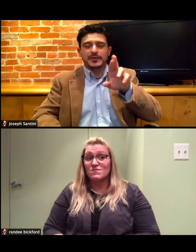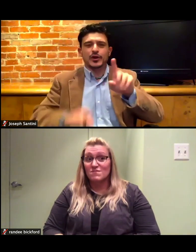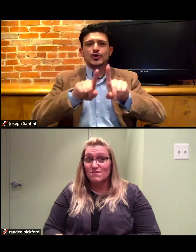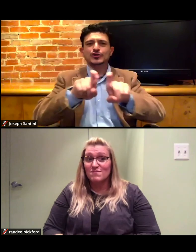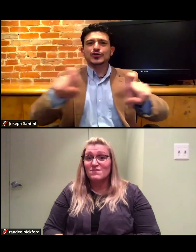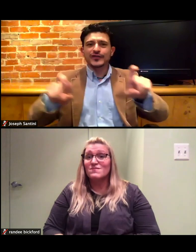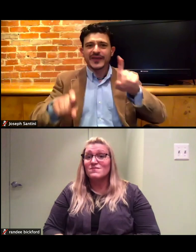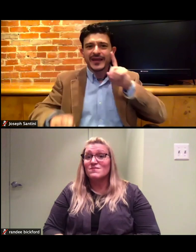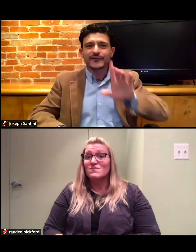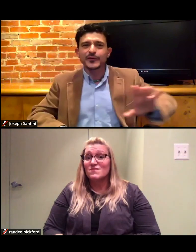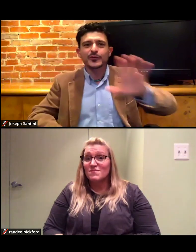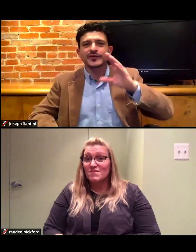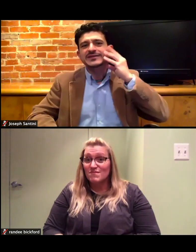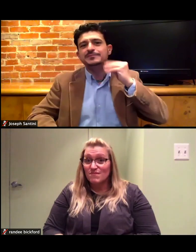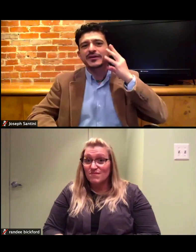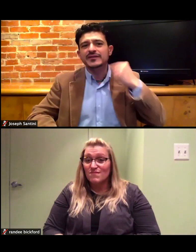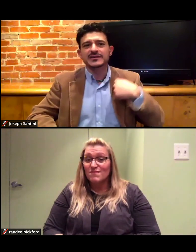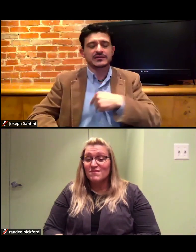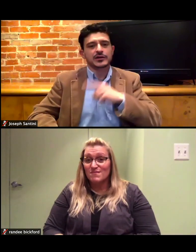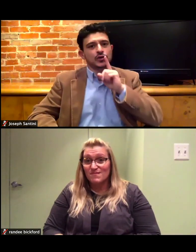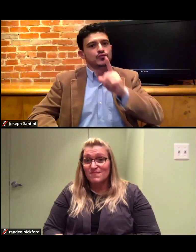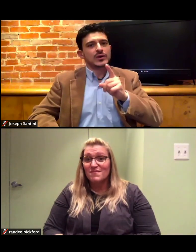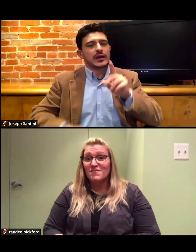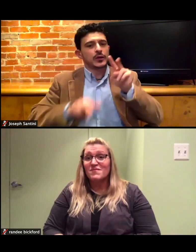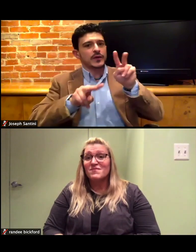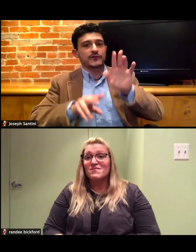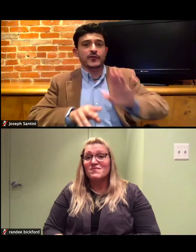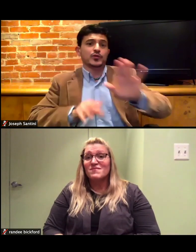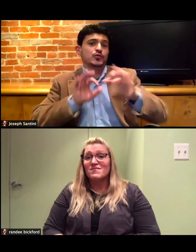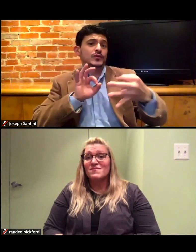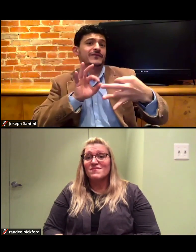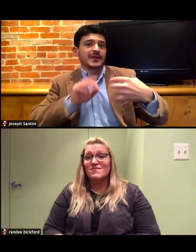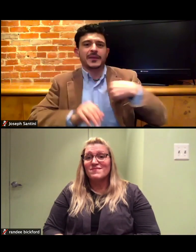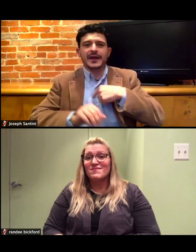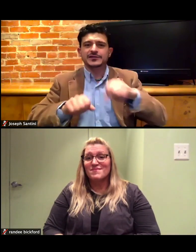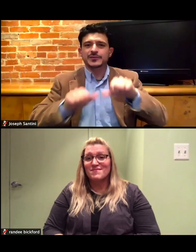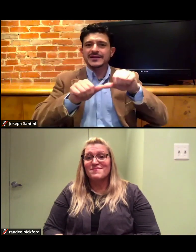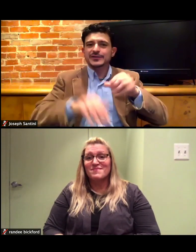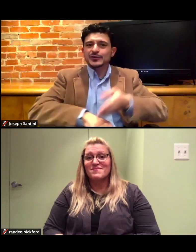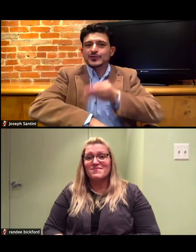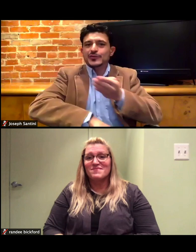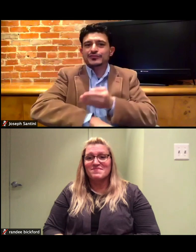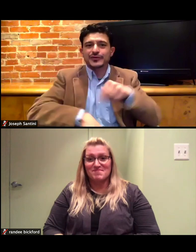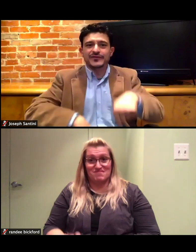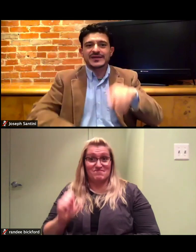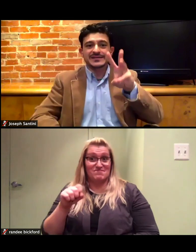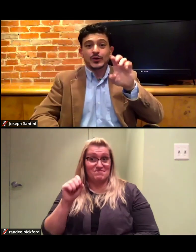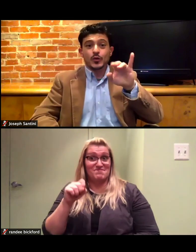After we finish the webinar, you'll automatically be receiving a survey. Please give us feedback,